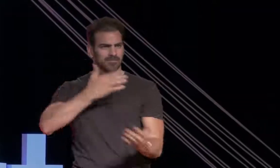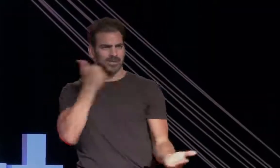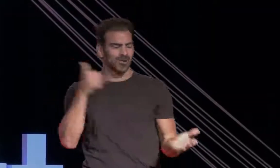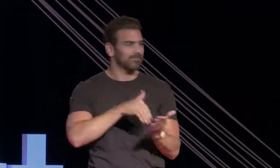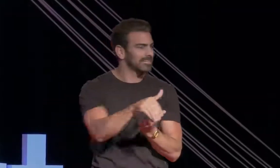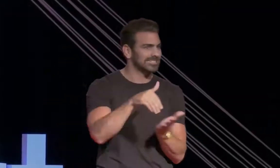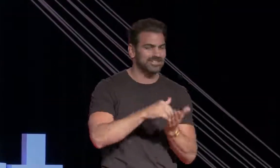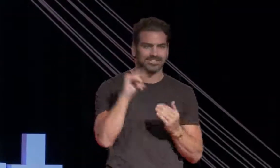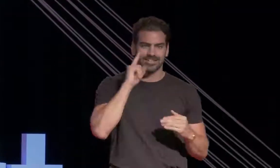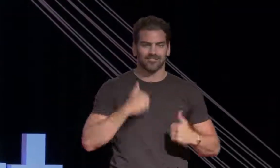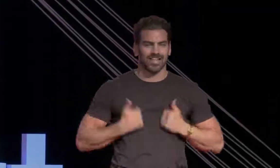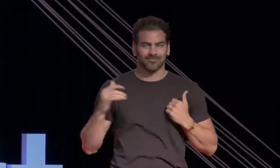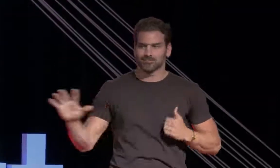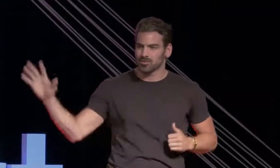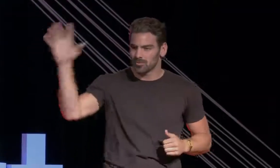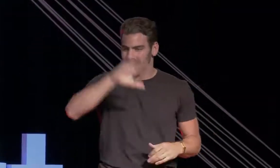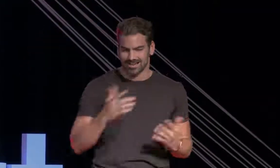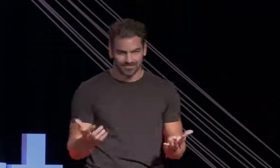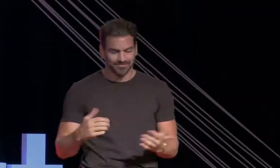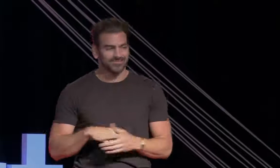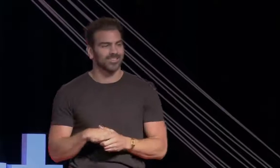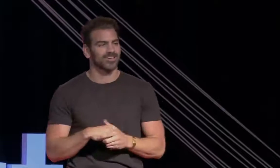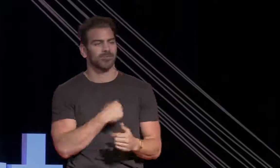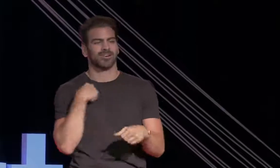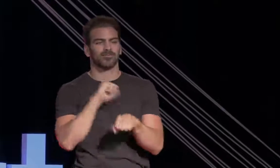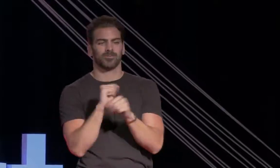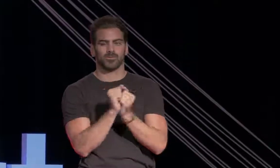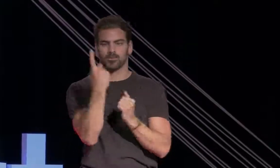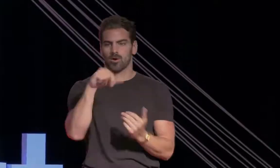with the goal of improving the lives of millions of deaf people around the world we've since